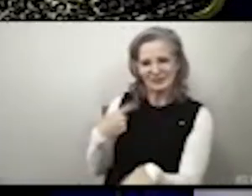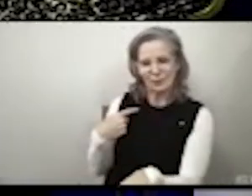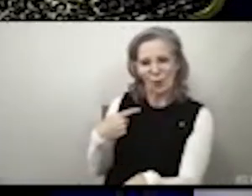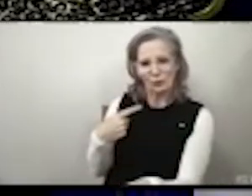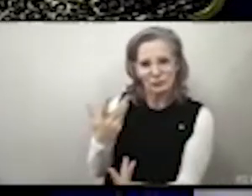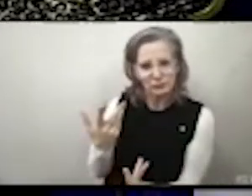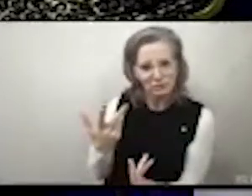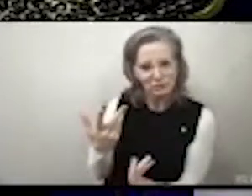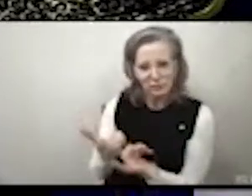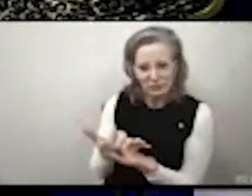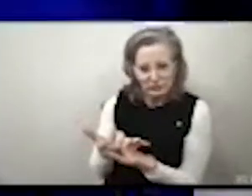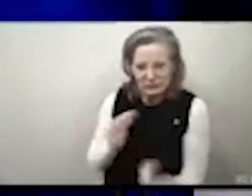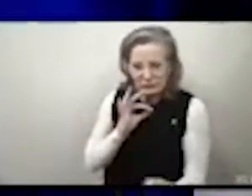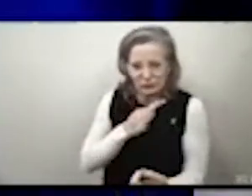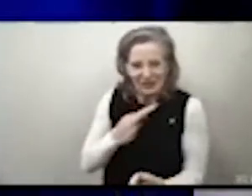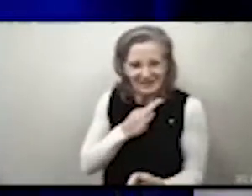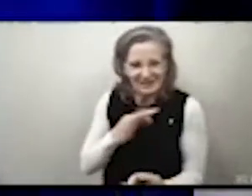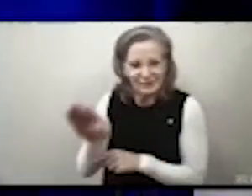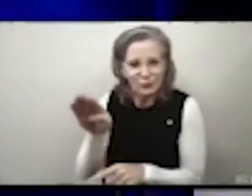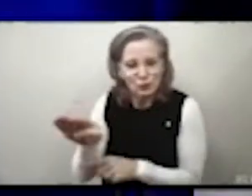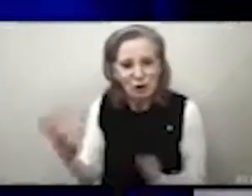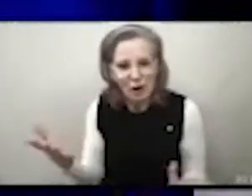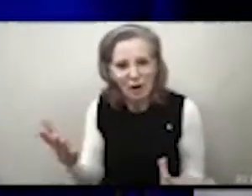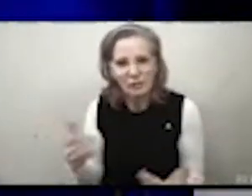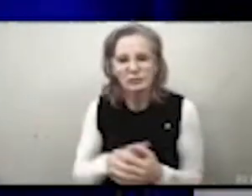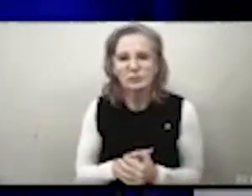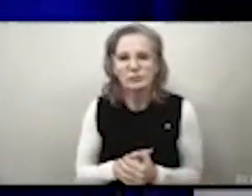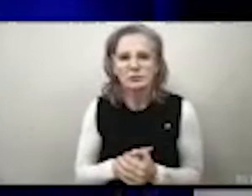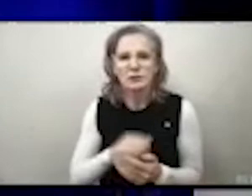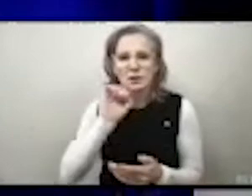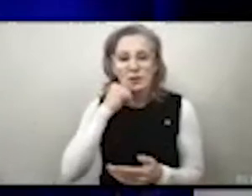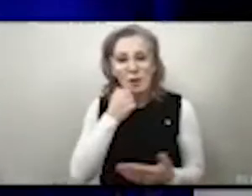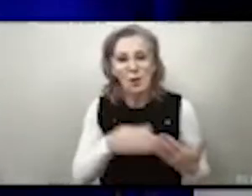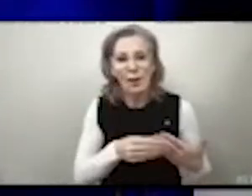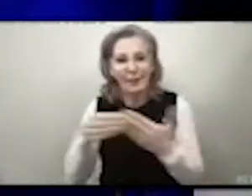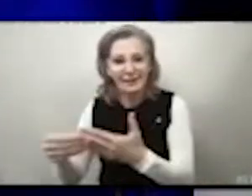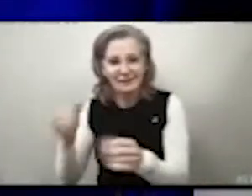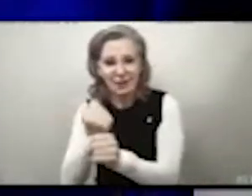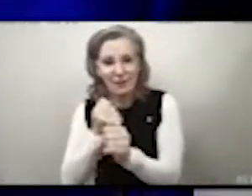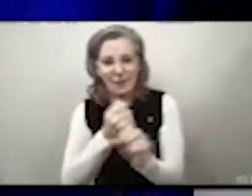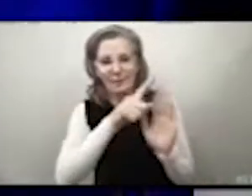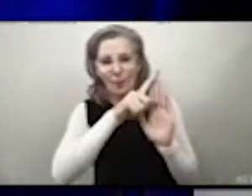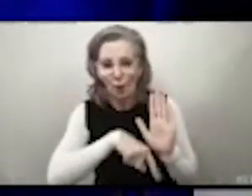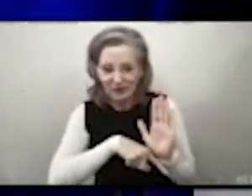that should lead how government policy might develop, but it's not just national government, it's local government as well.